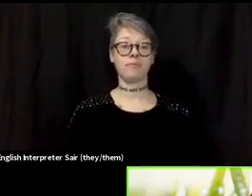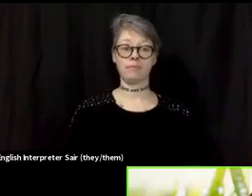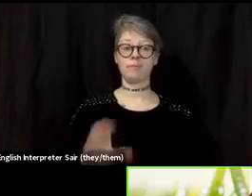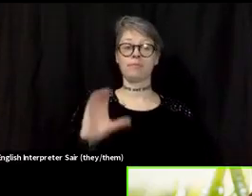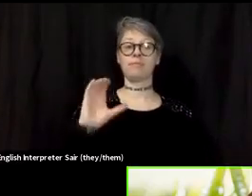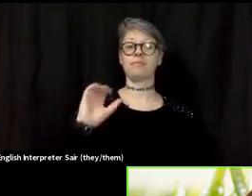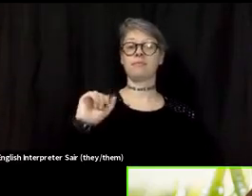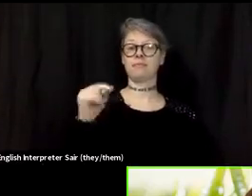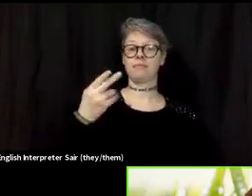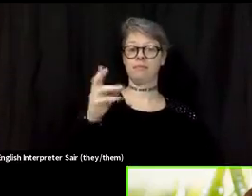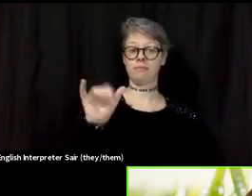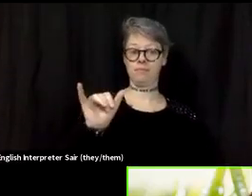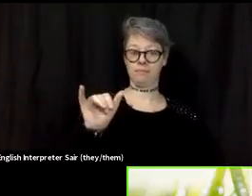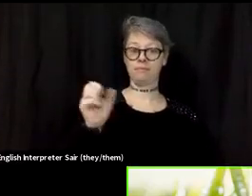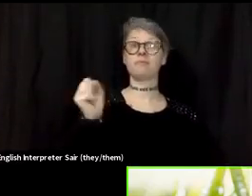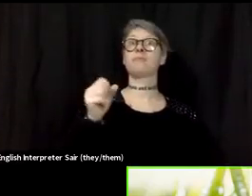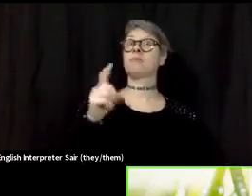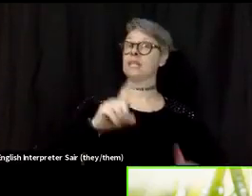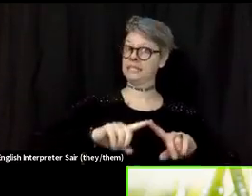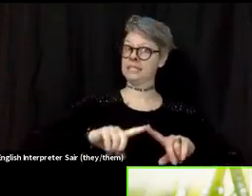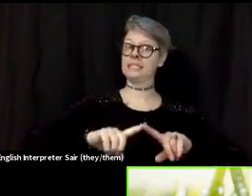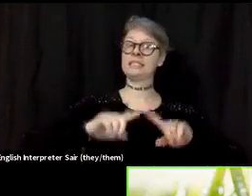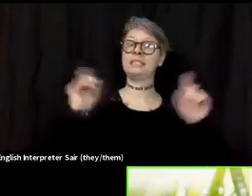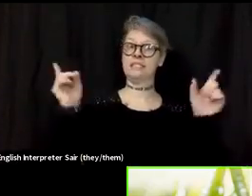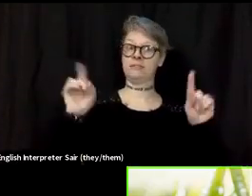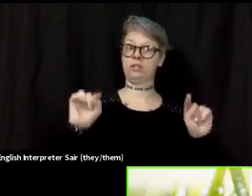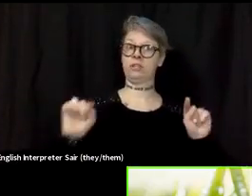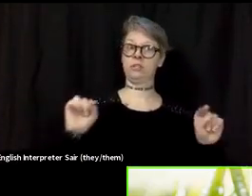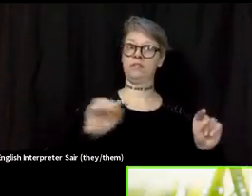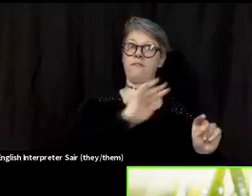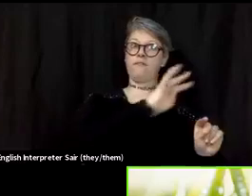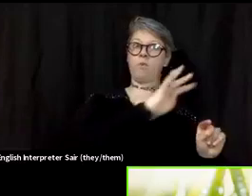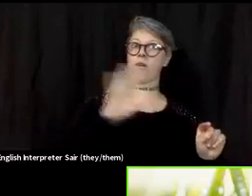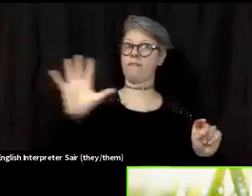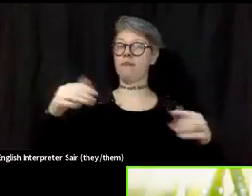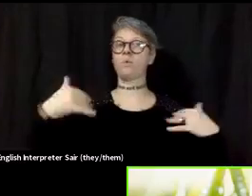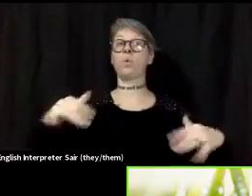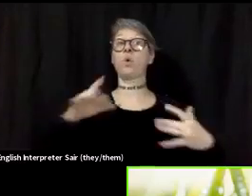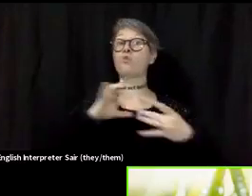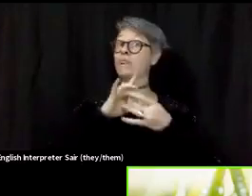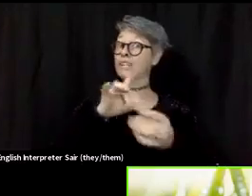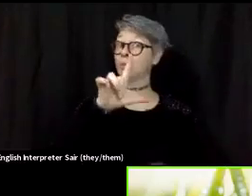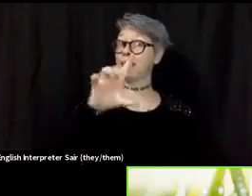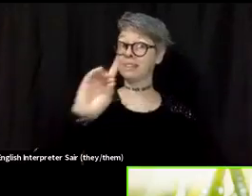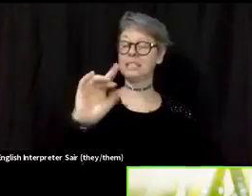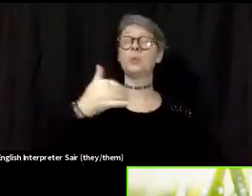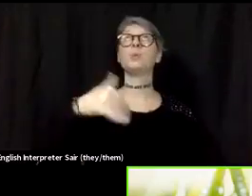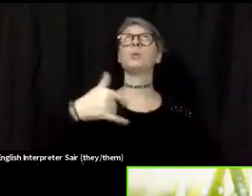disabilities it came to learning disabilities. There is. a big deal a big difference, well as a big difference. Well, especially in terms of learning